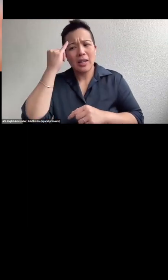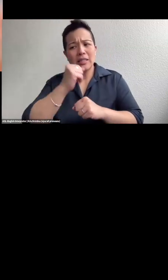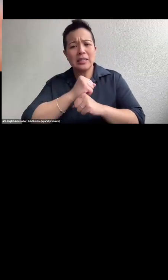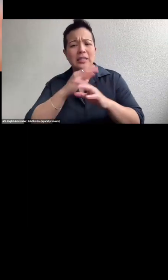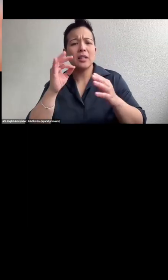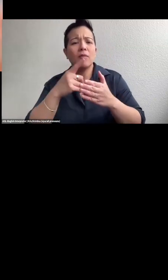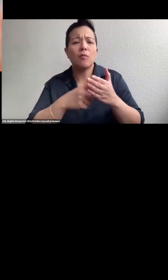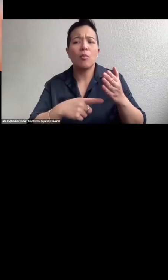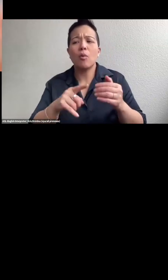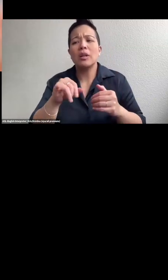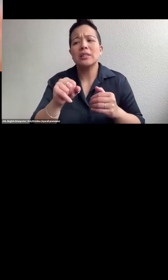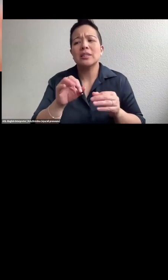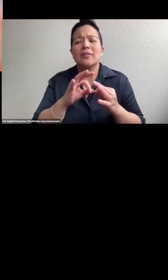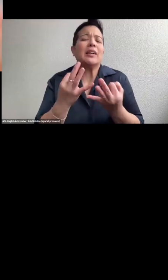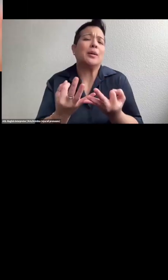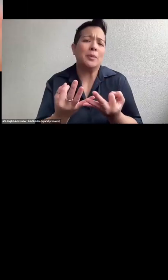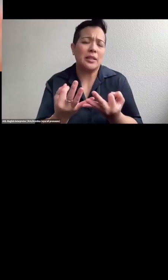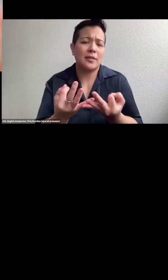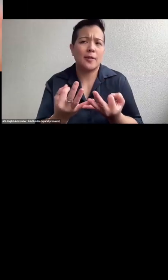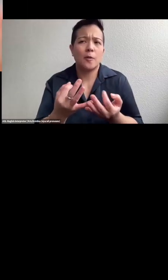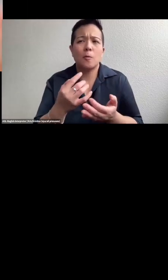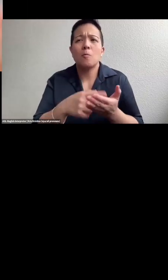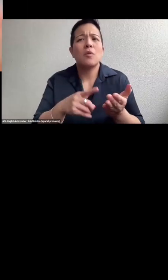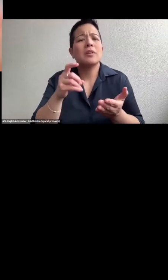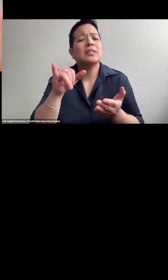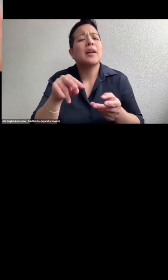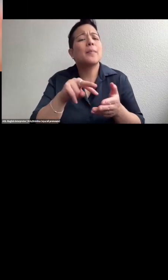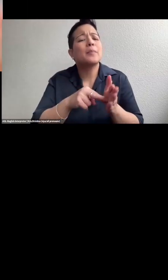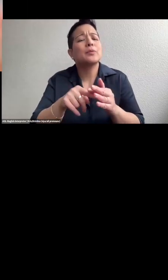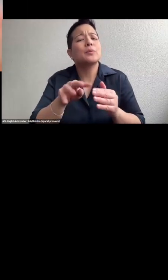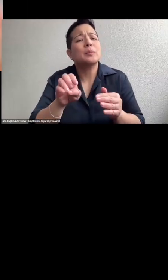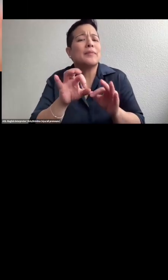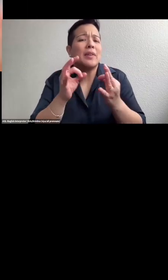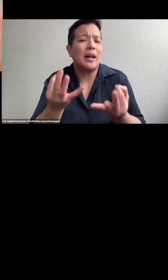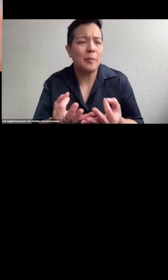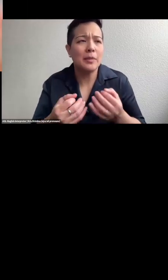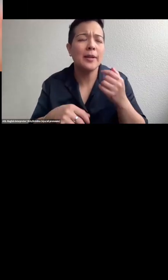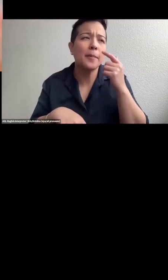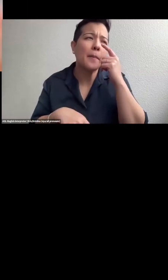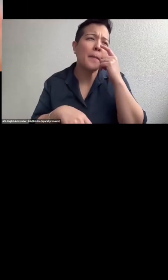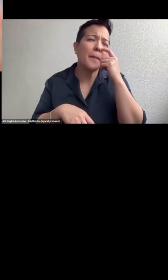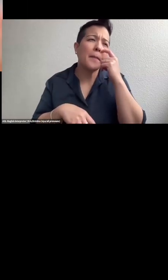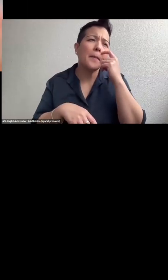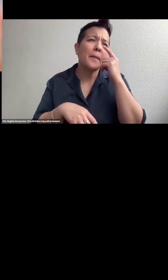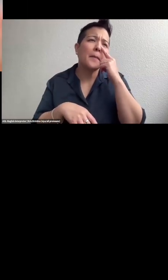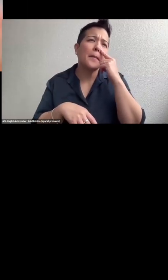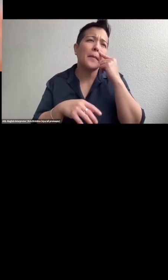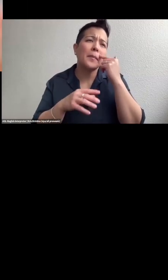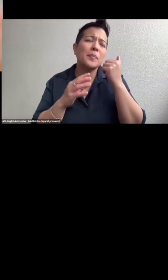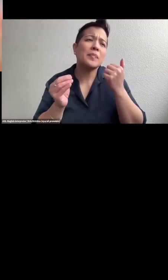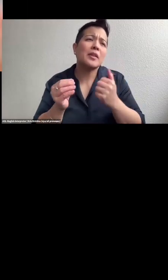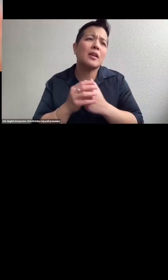is family what does it mean to be family and um how